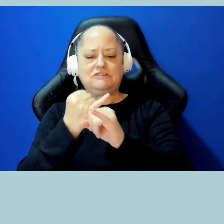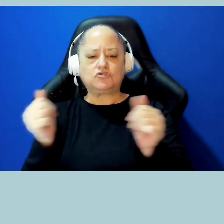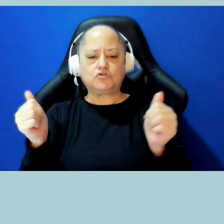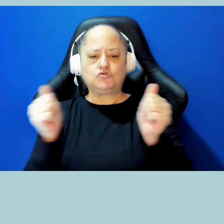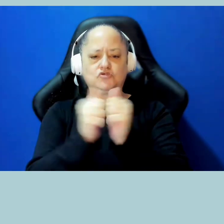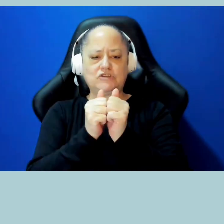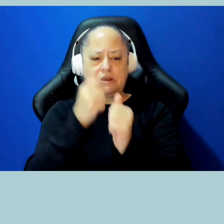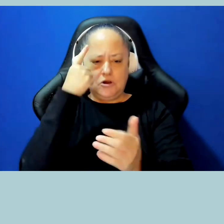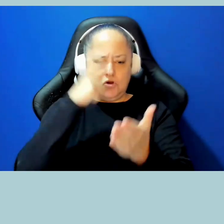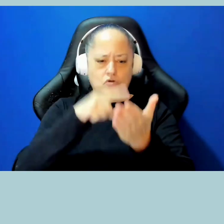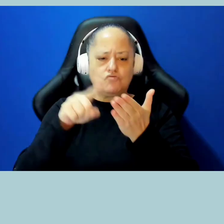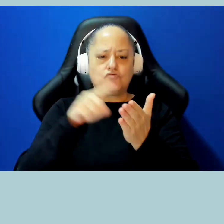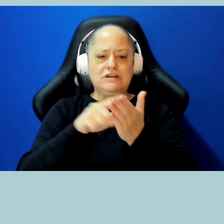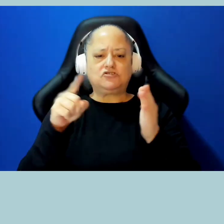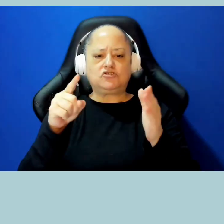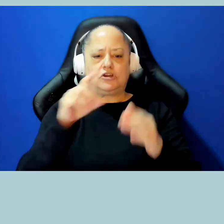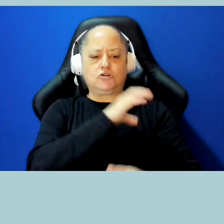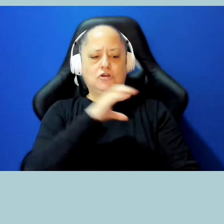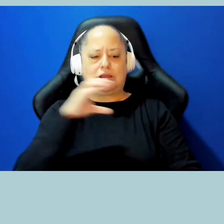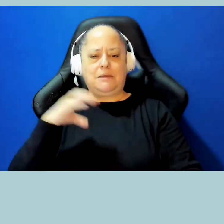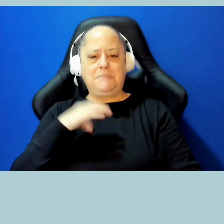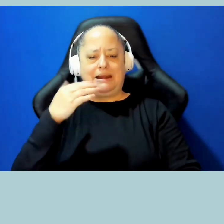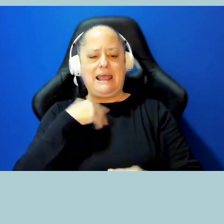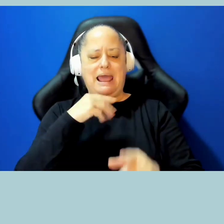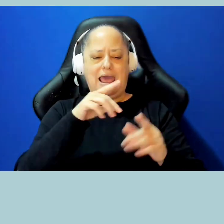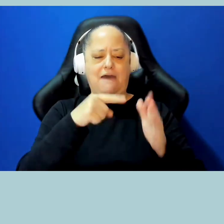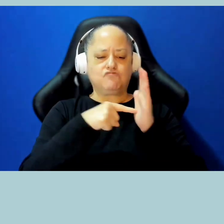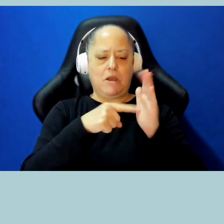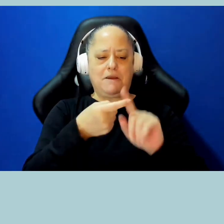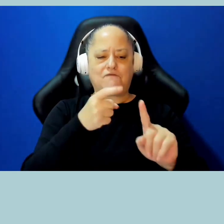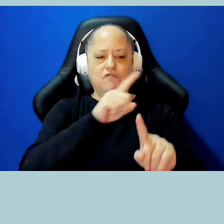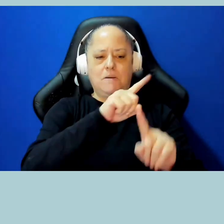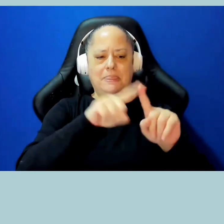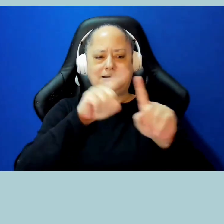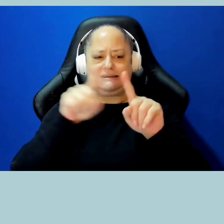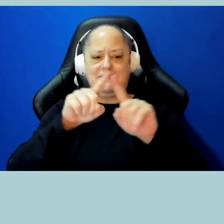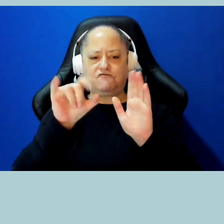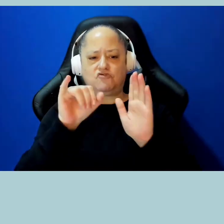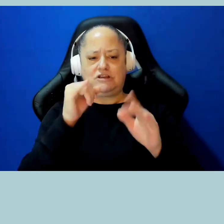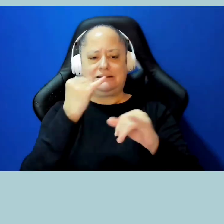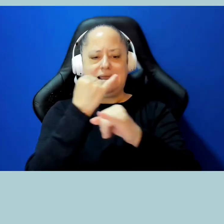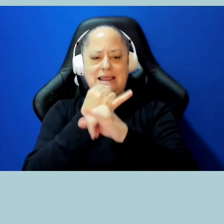committee has representatives from all the institutes, so they're talking to their staff and their leadership.